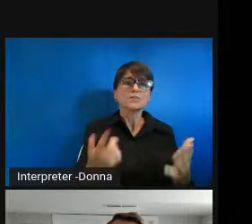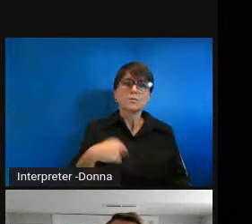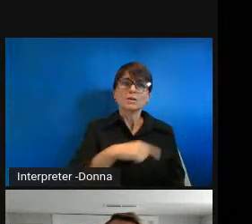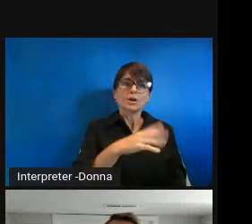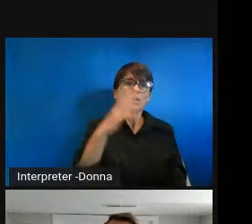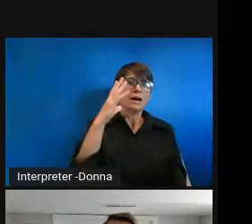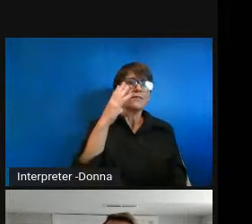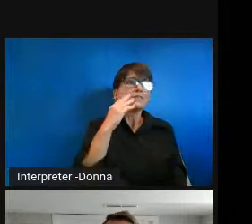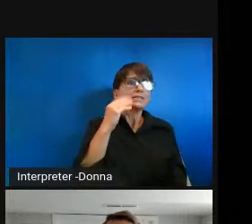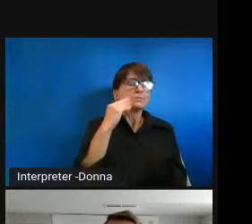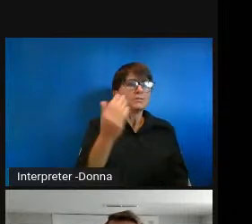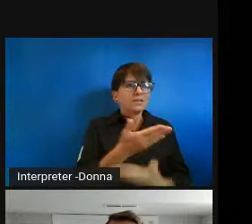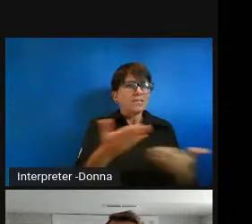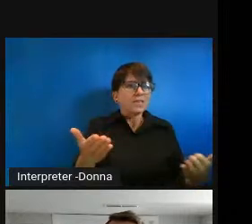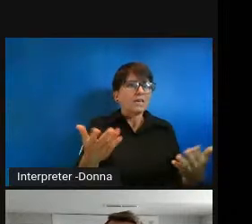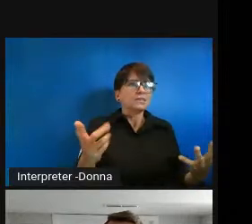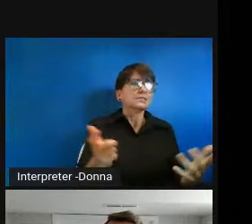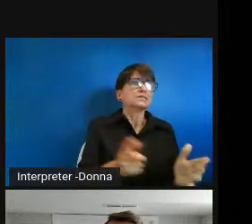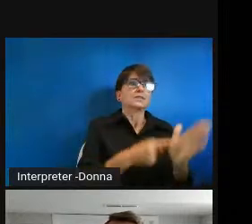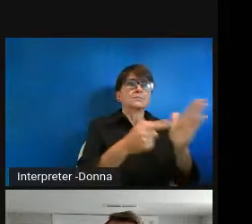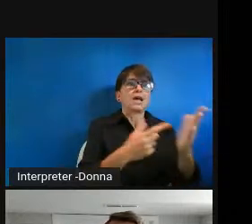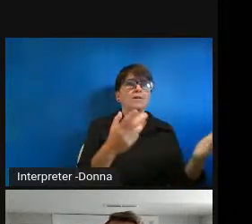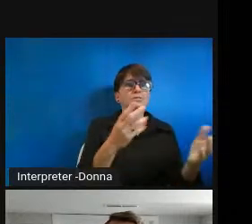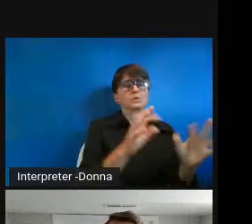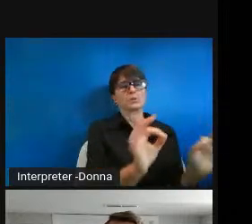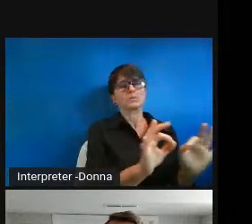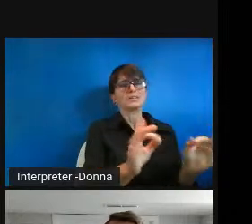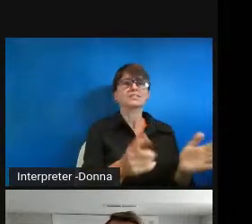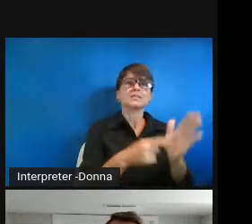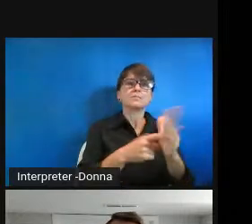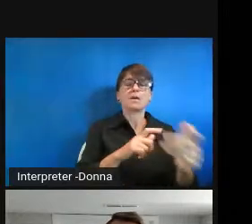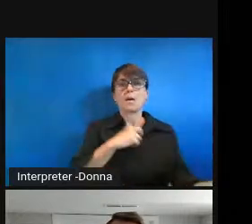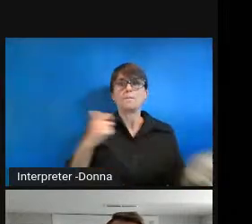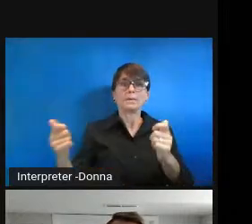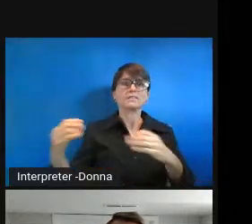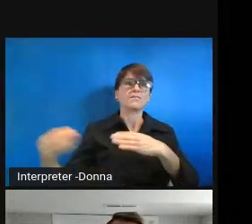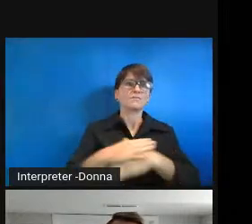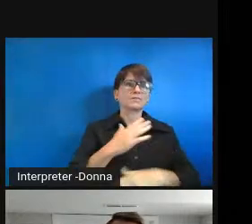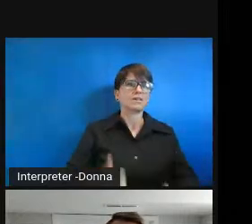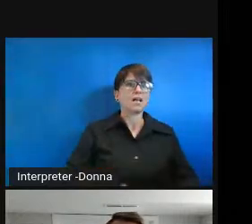Why do I share this? We are all constantly being made aware of our